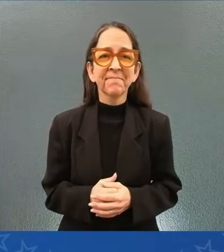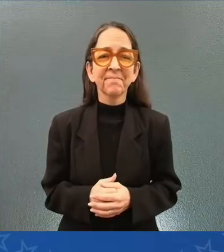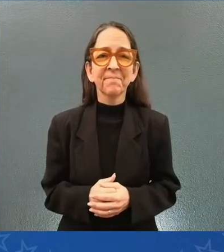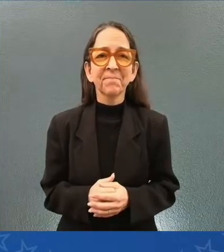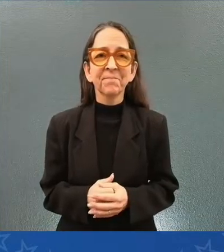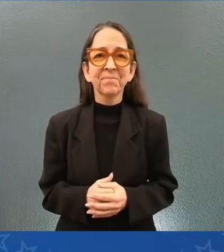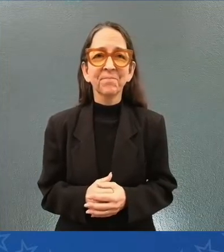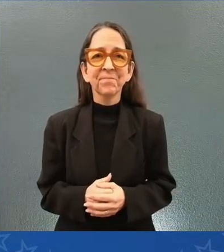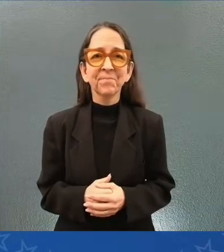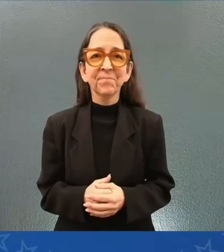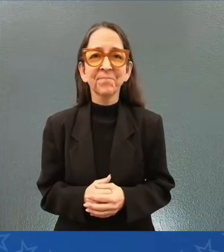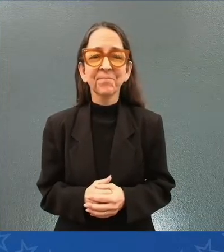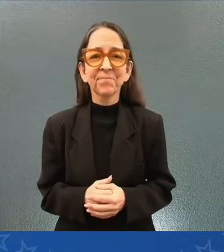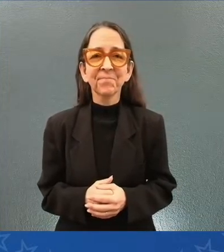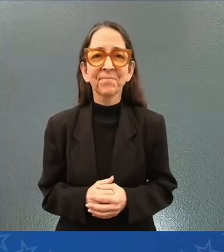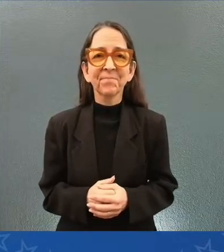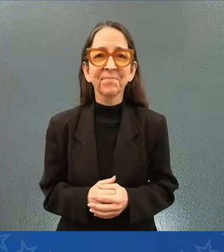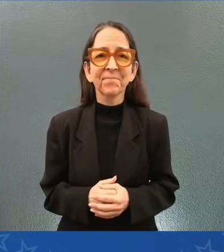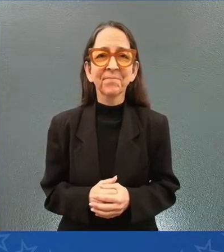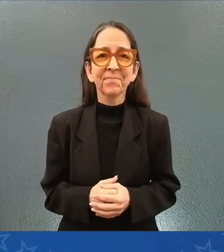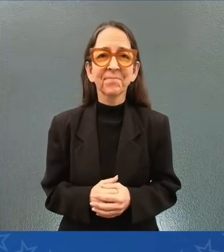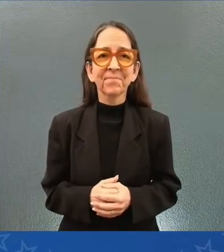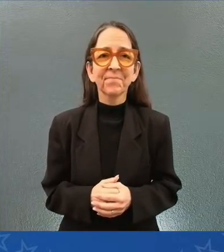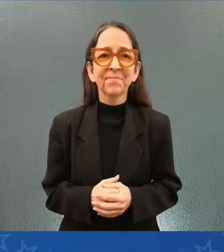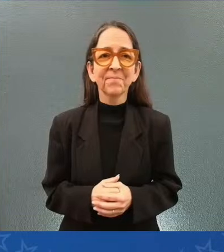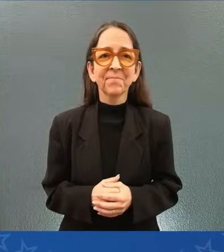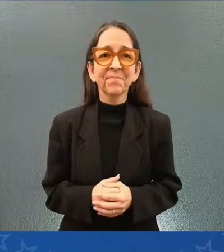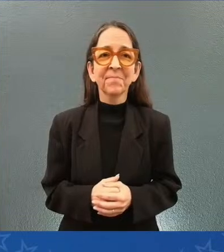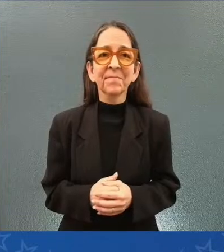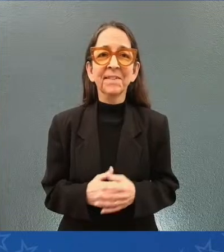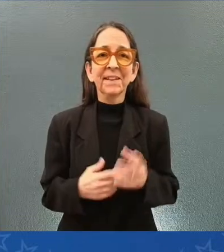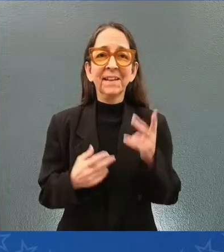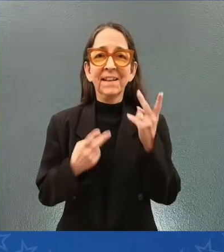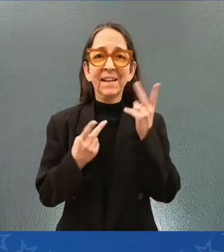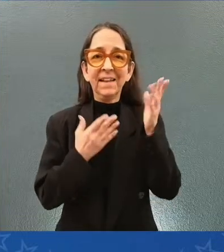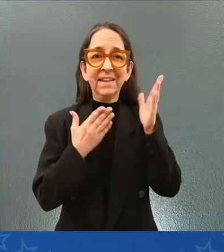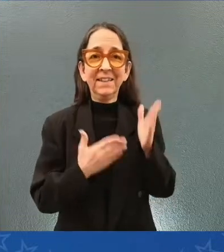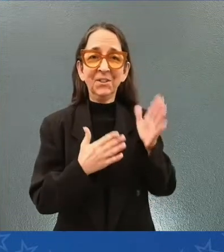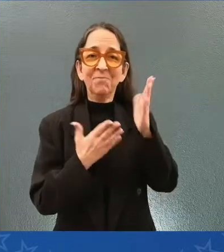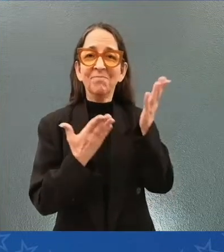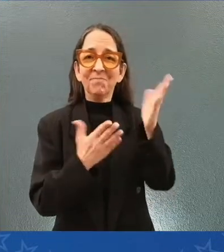Male Speaker: Distinguished guests, the President of the United States and Dr. Biden.